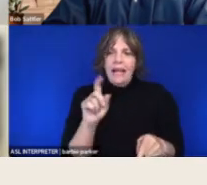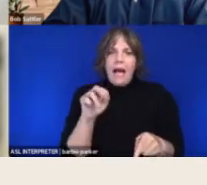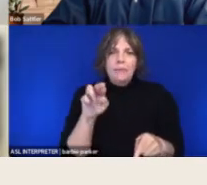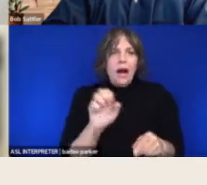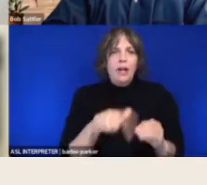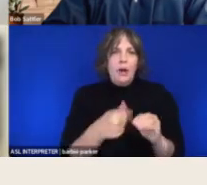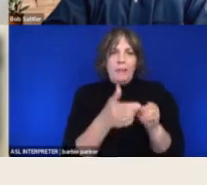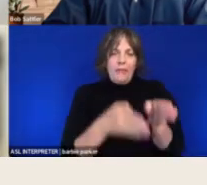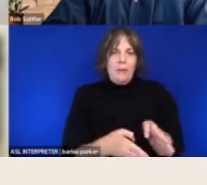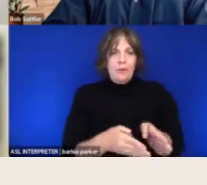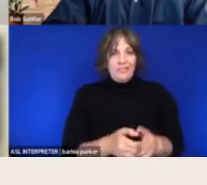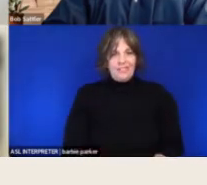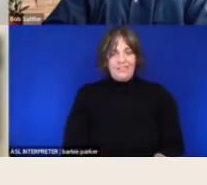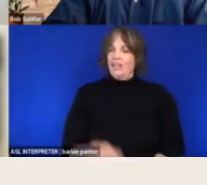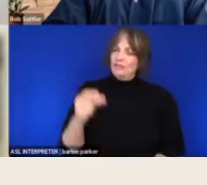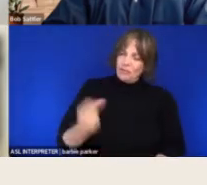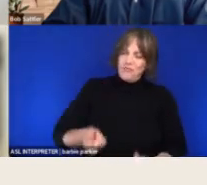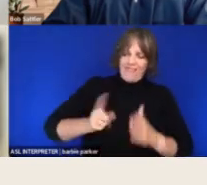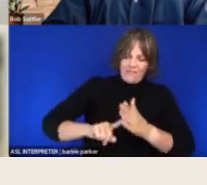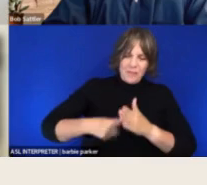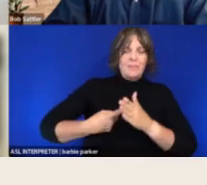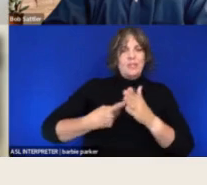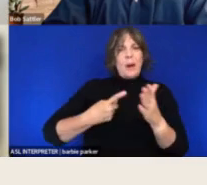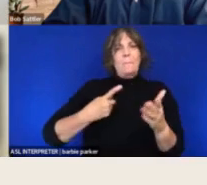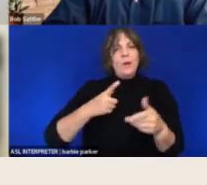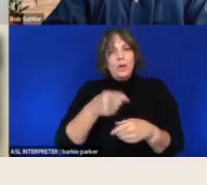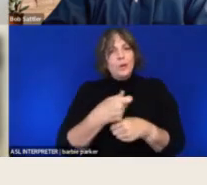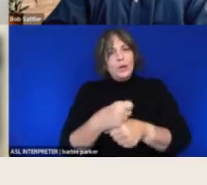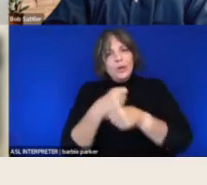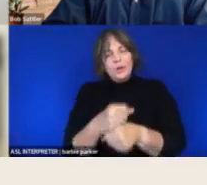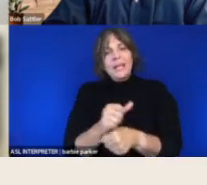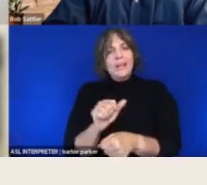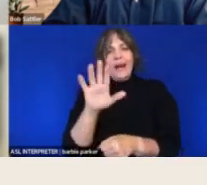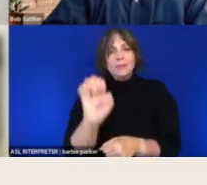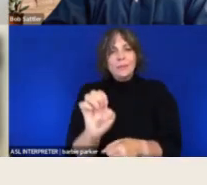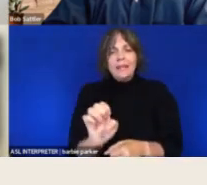space where you're acknowledging what's awesome about that